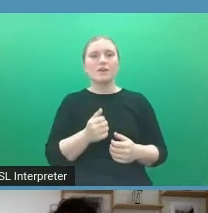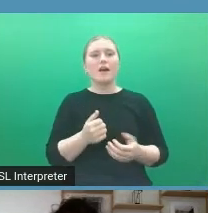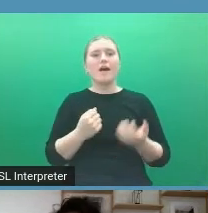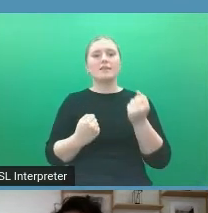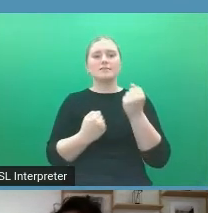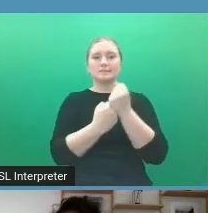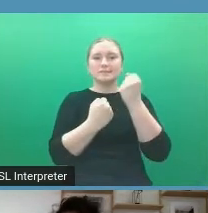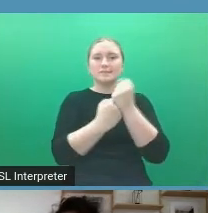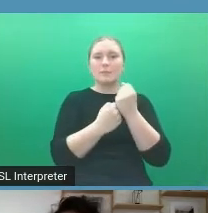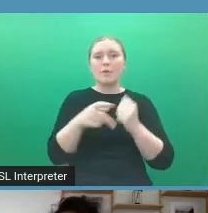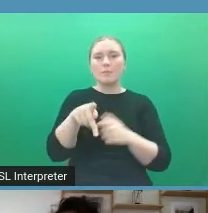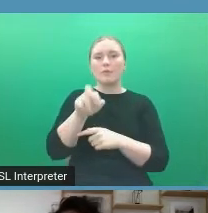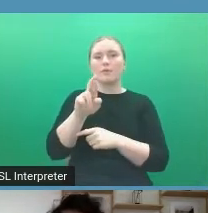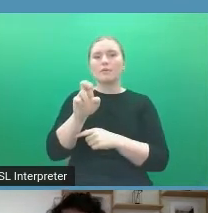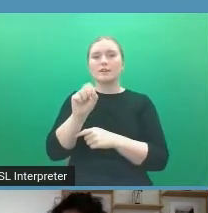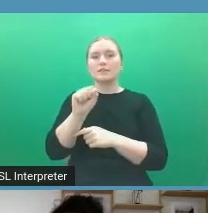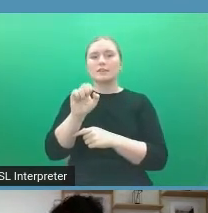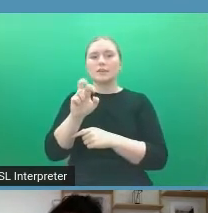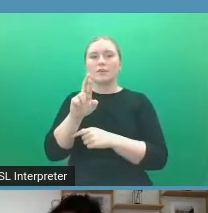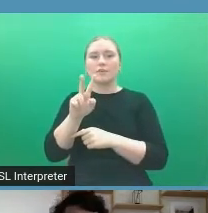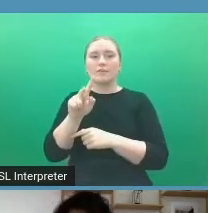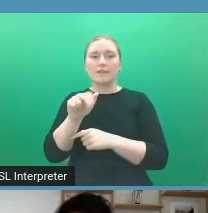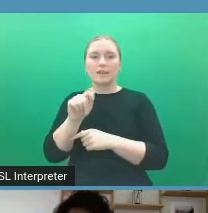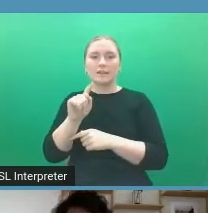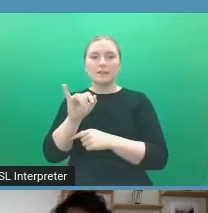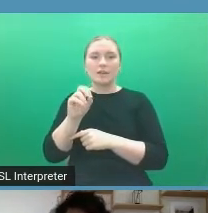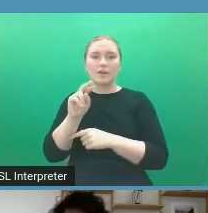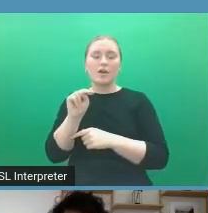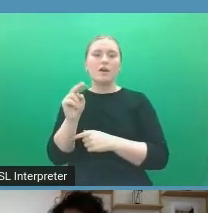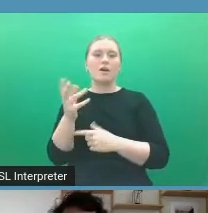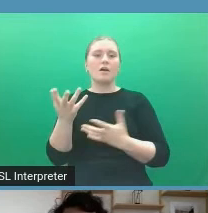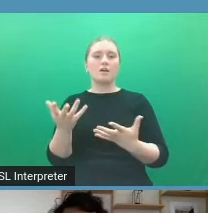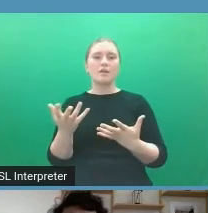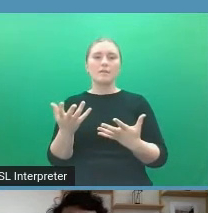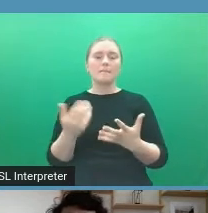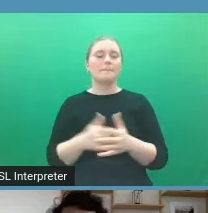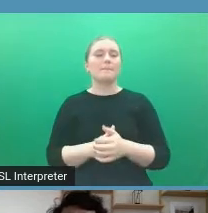So we can then talk about whether a flashlight is admissible, the flashlight feature on the phone